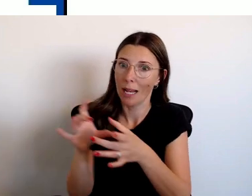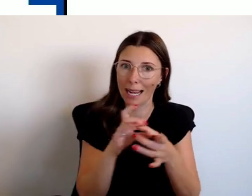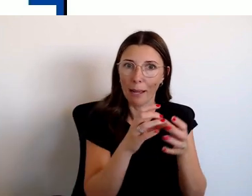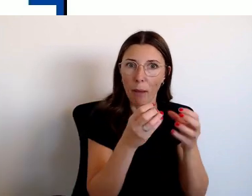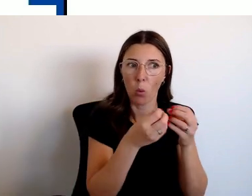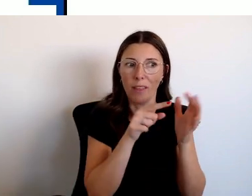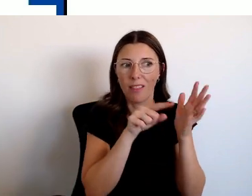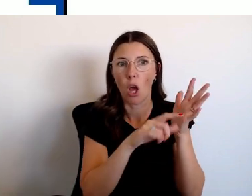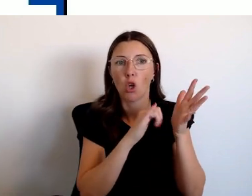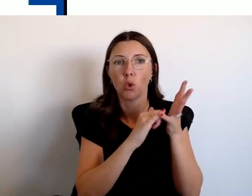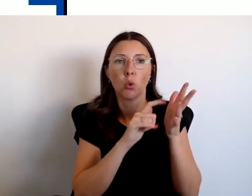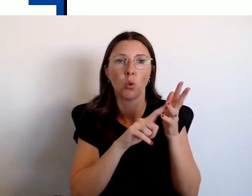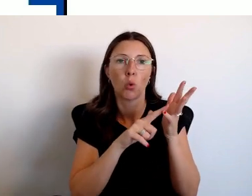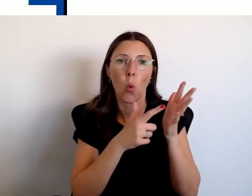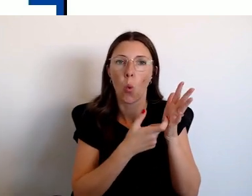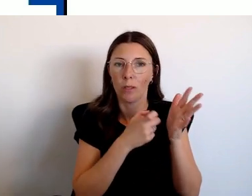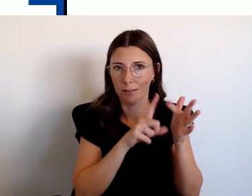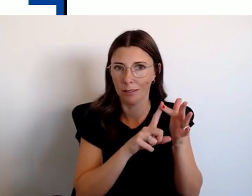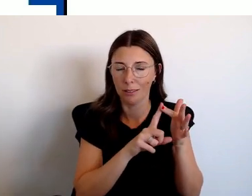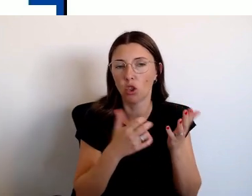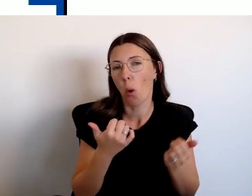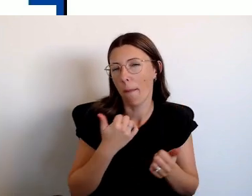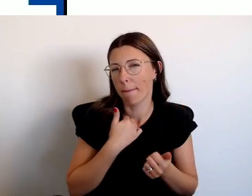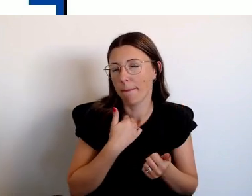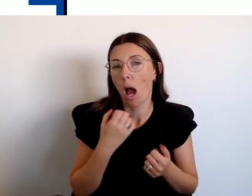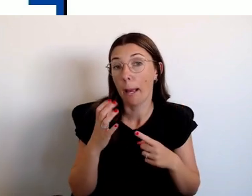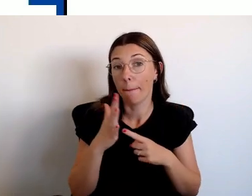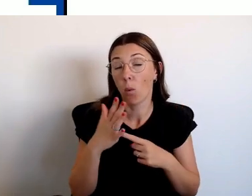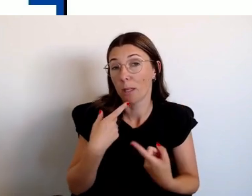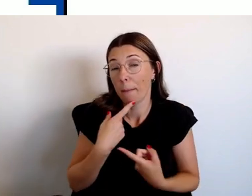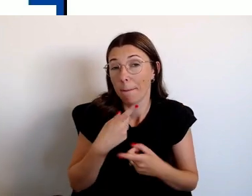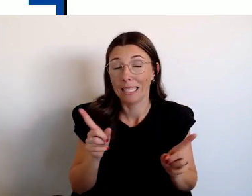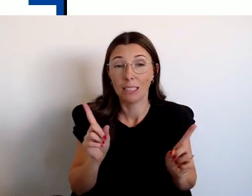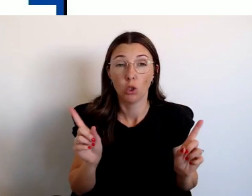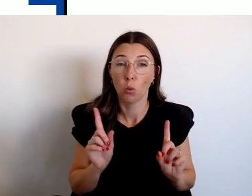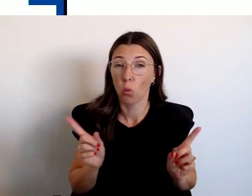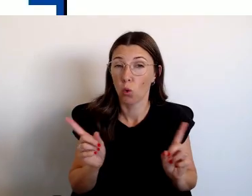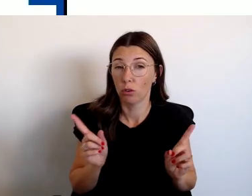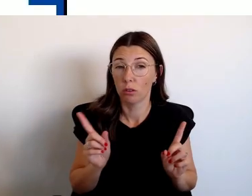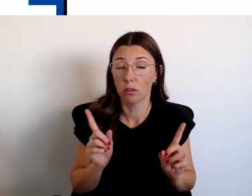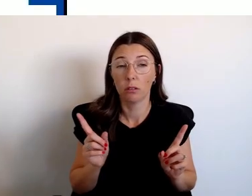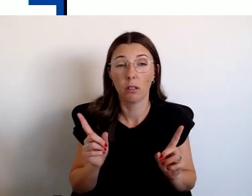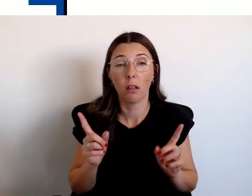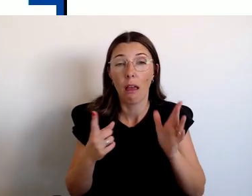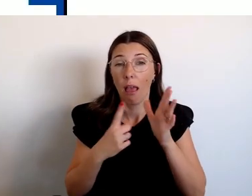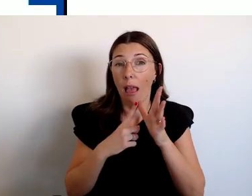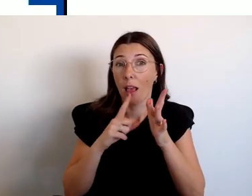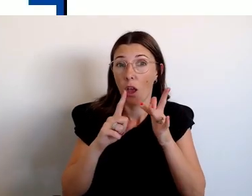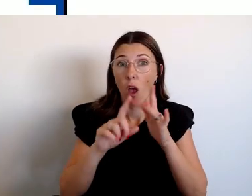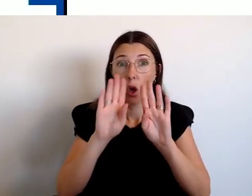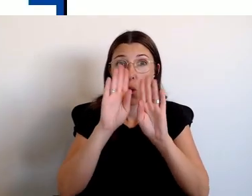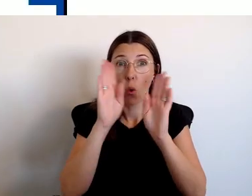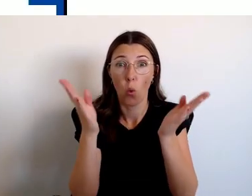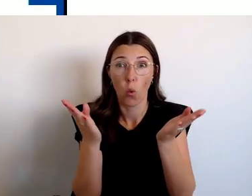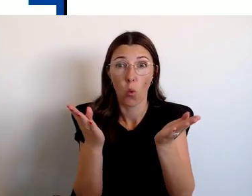So really, in terms of the integrity lens, probably my key message would be that the AI world amplifies